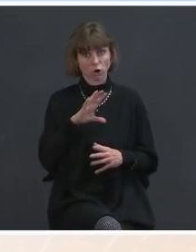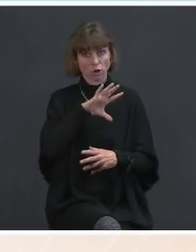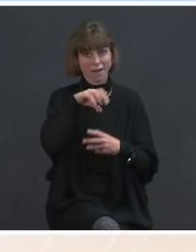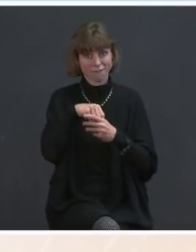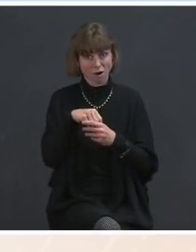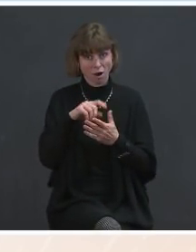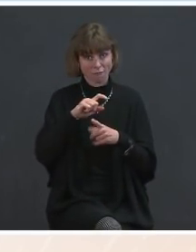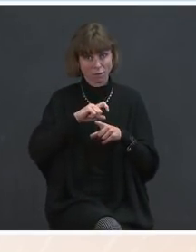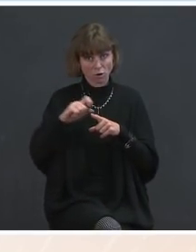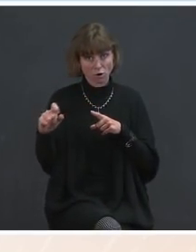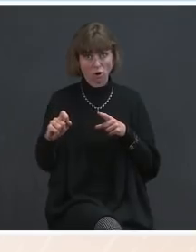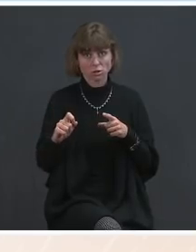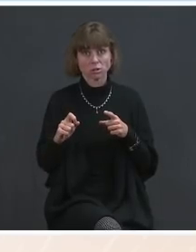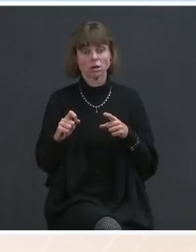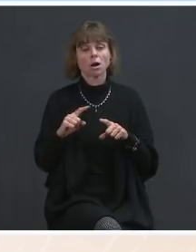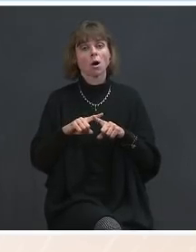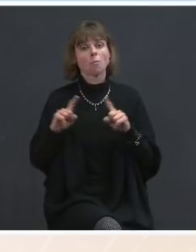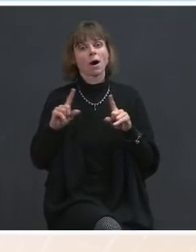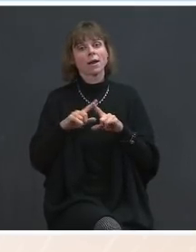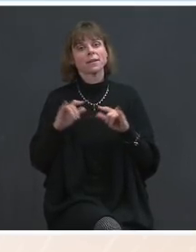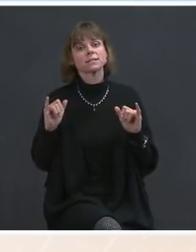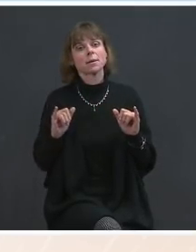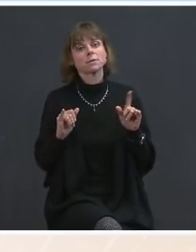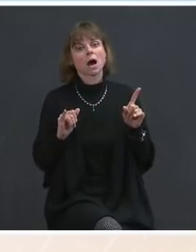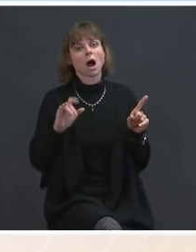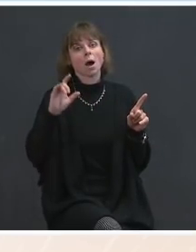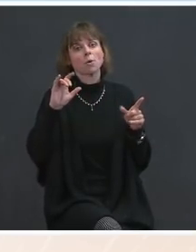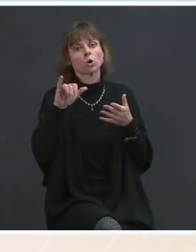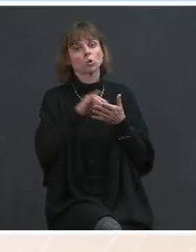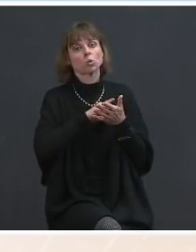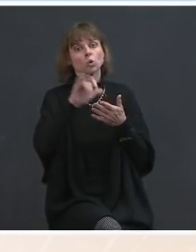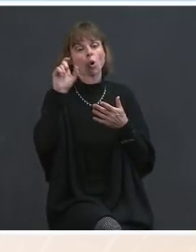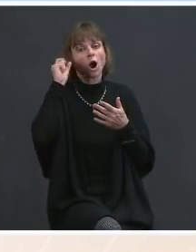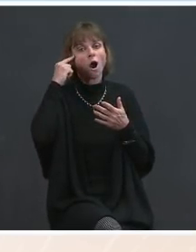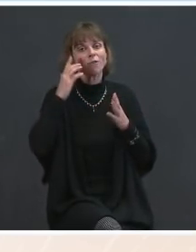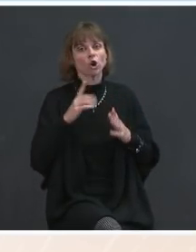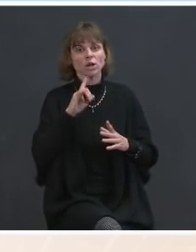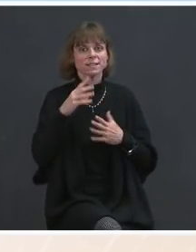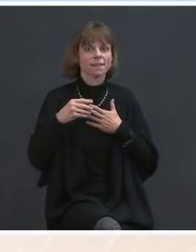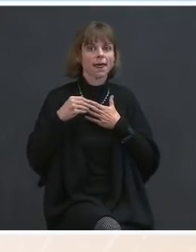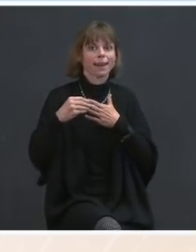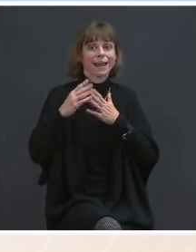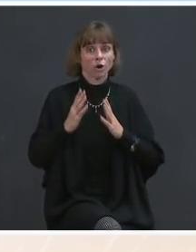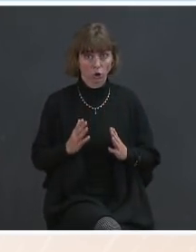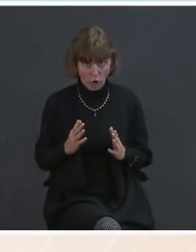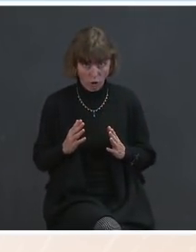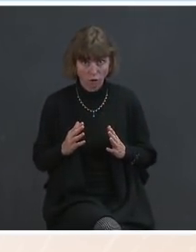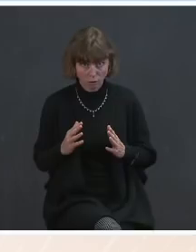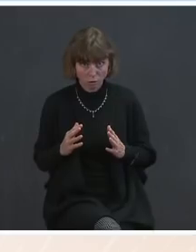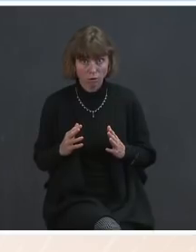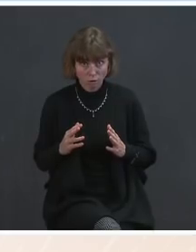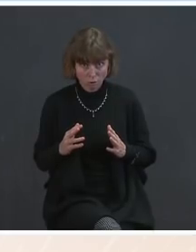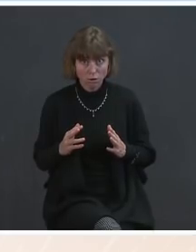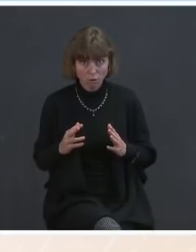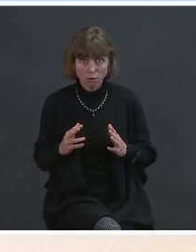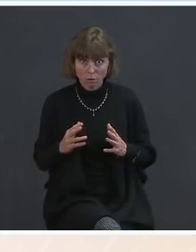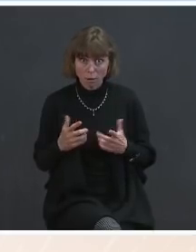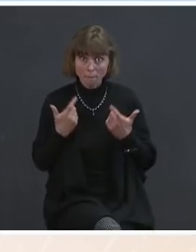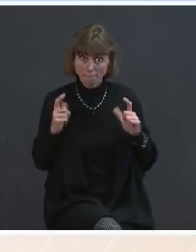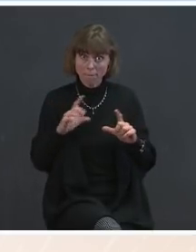in these COVID calls, but he is -- in fact, leads them and is a big player in terms of organizing them.